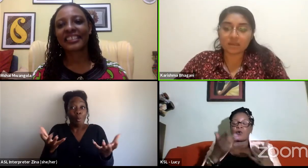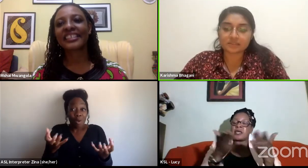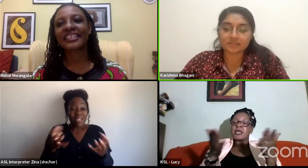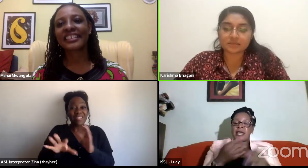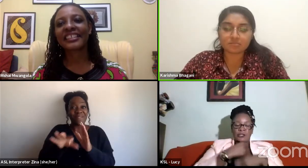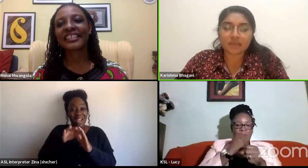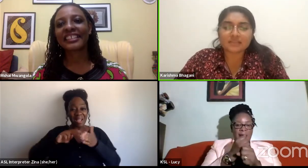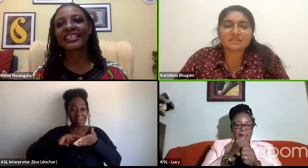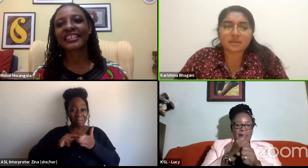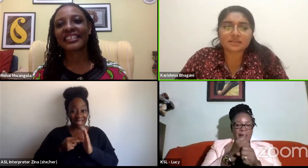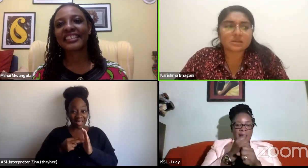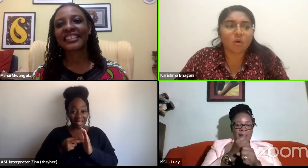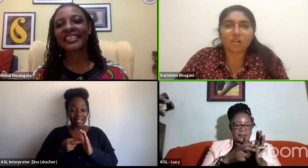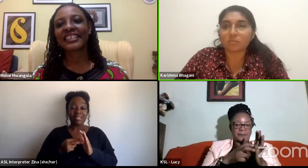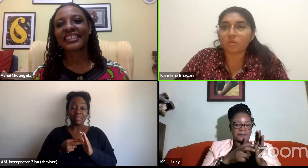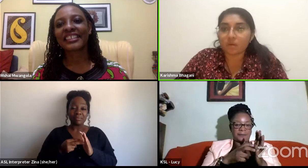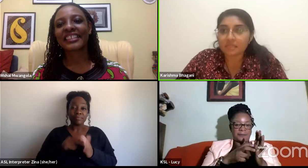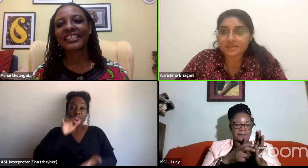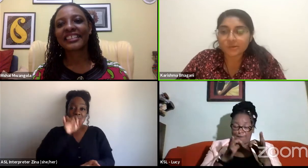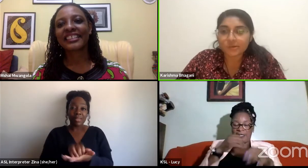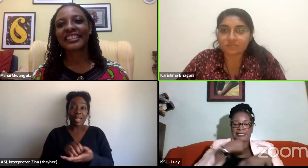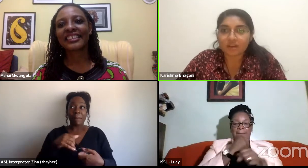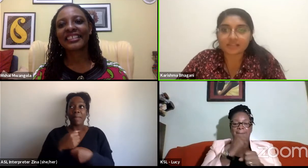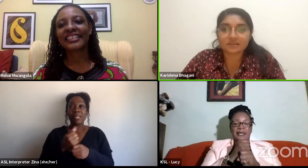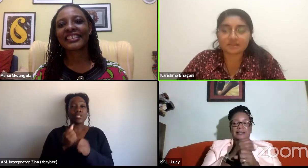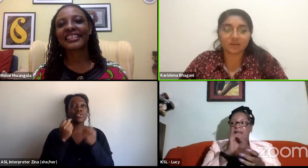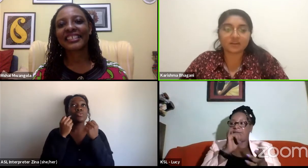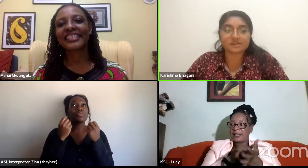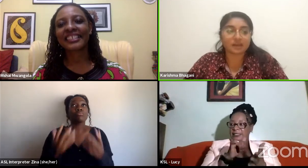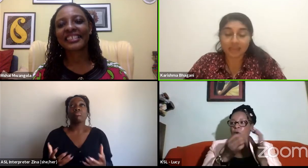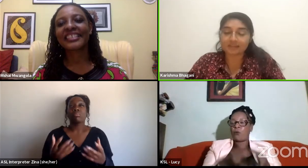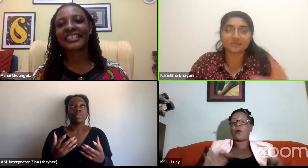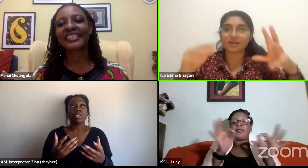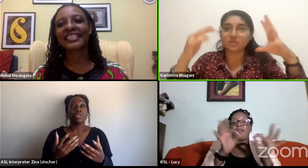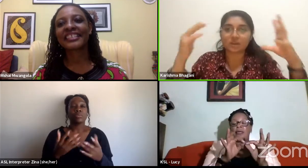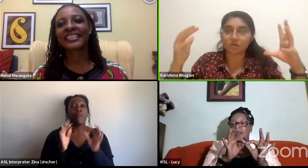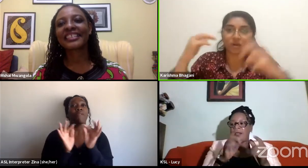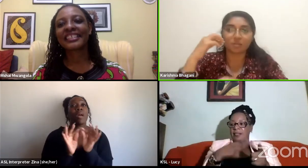makes it all the more worthy. So it's very, again, inspiring to hear you talk